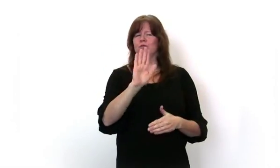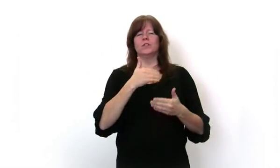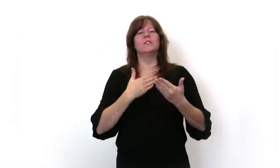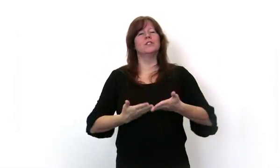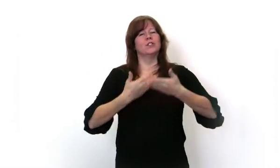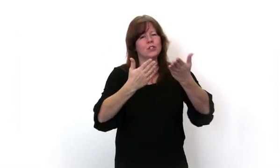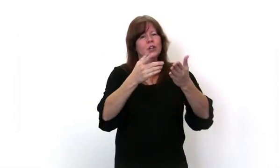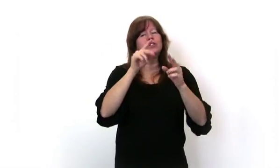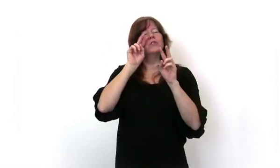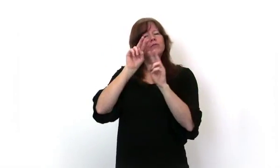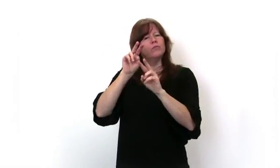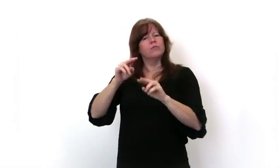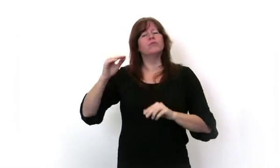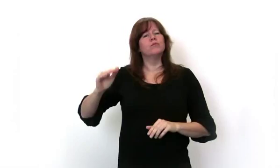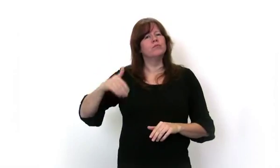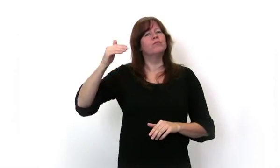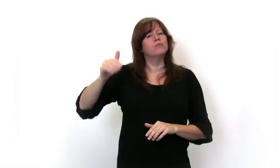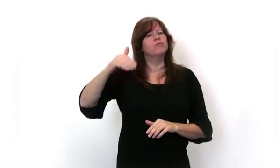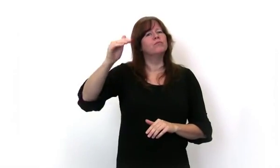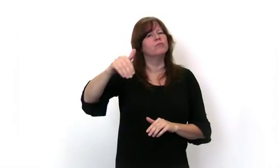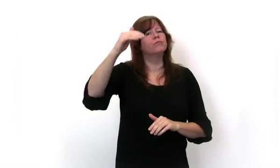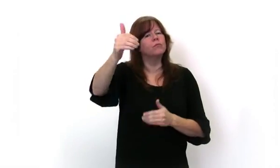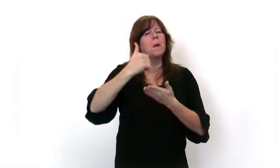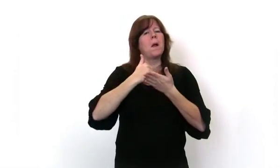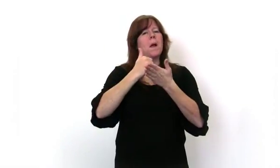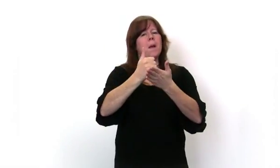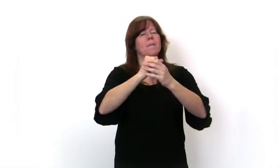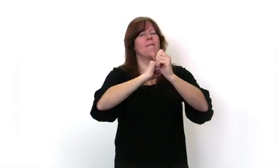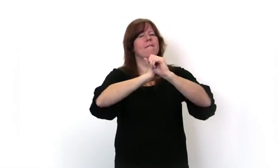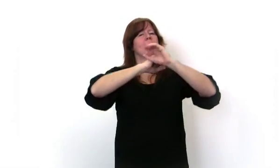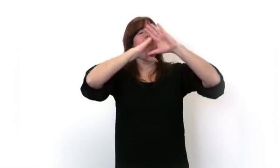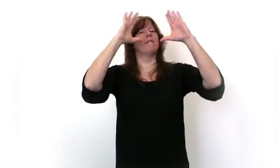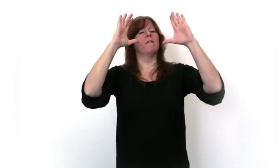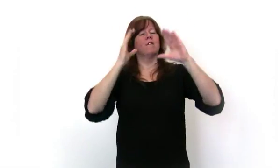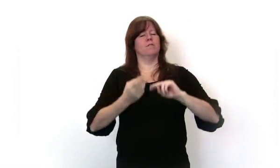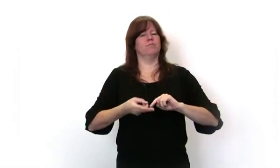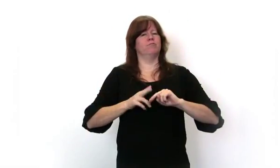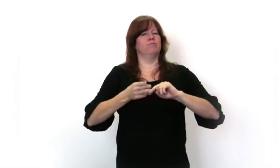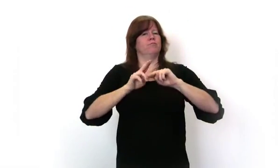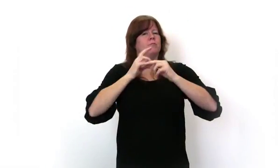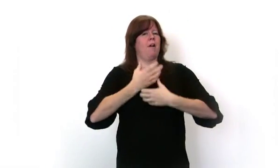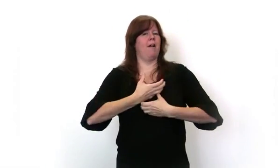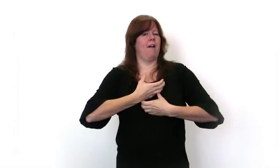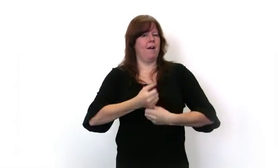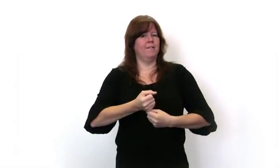more than once so that you can build your confidence about